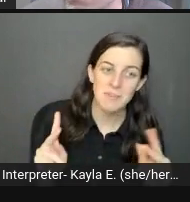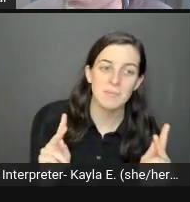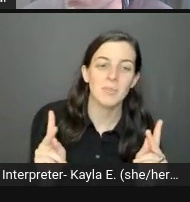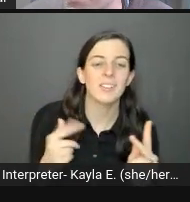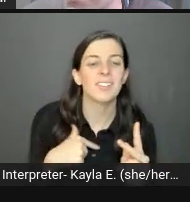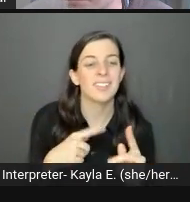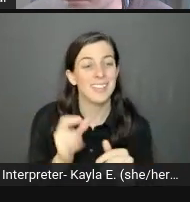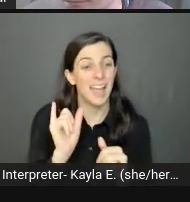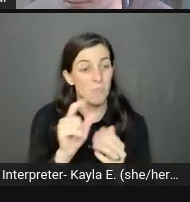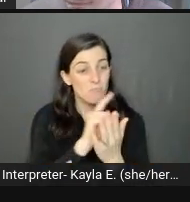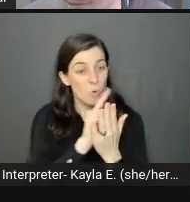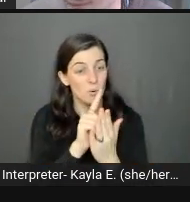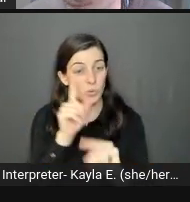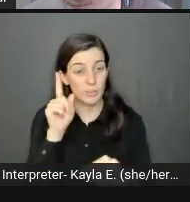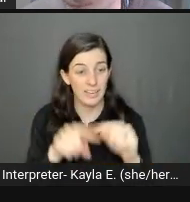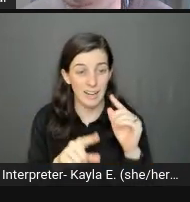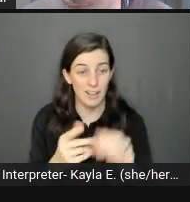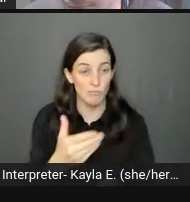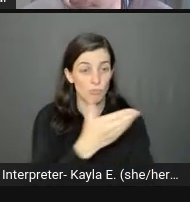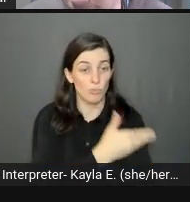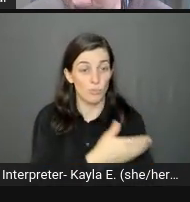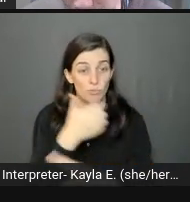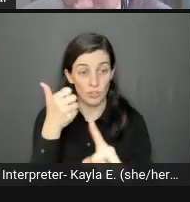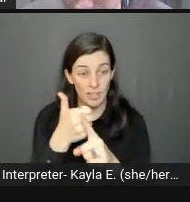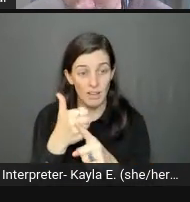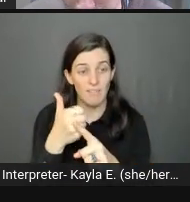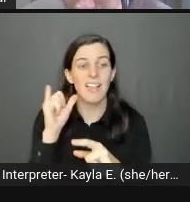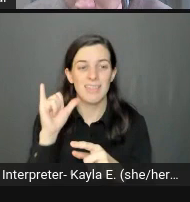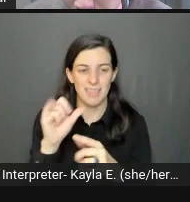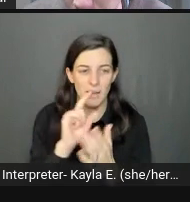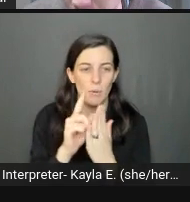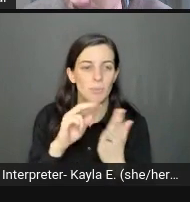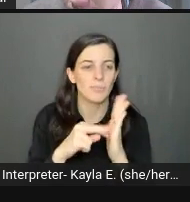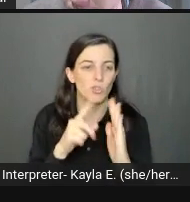to improve yourself is the moment you should stop working as a website designer.